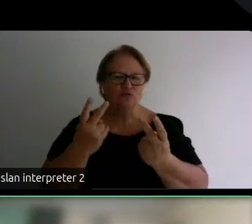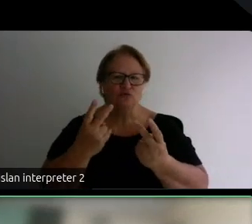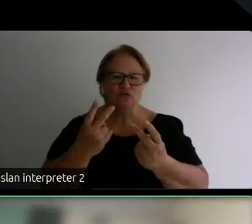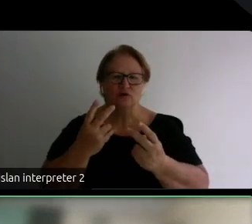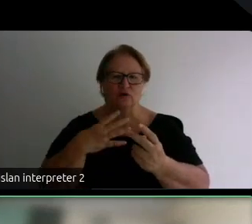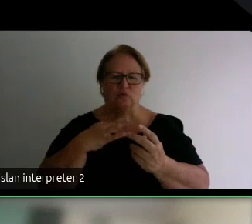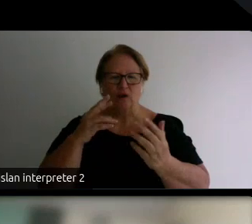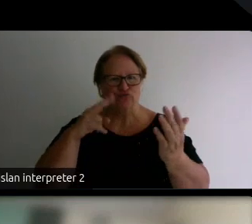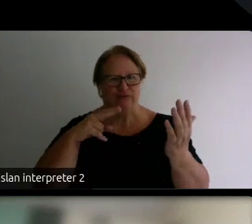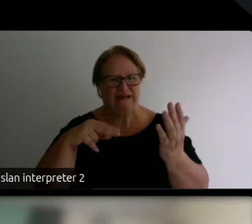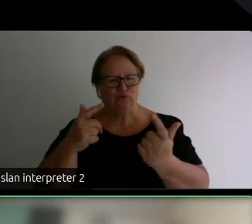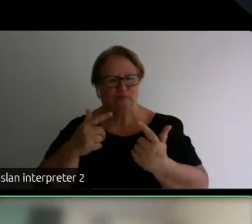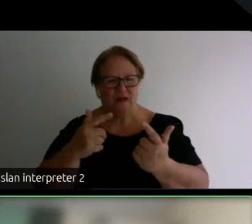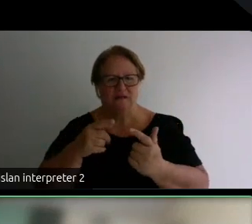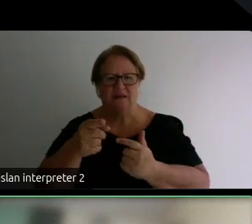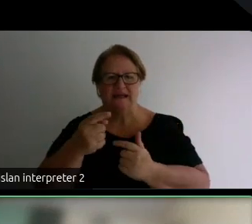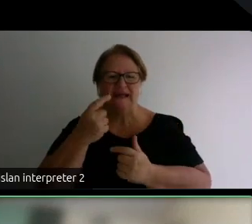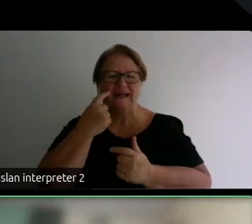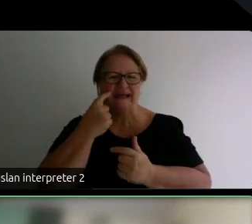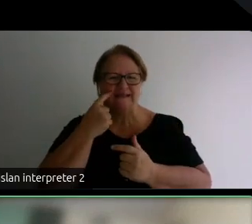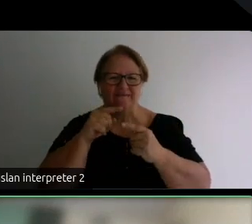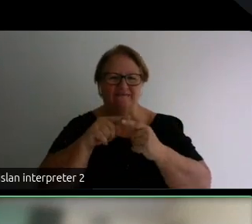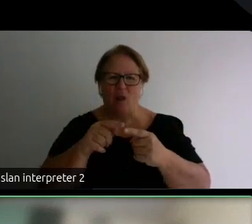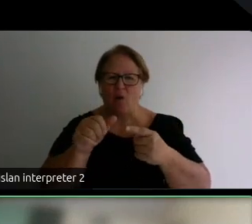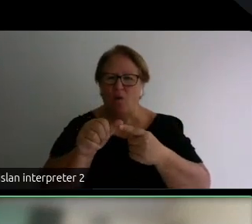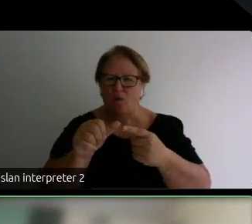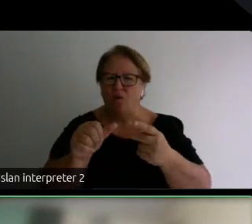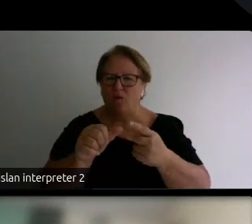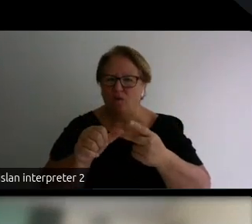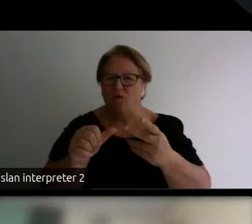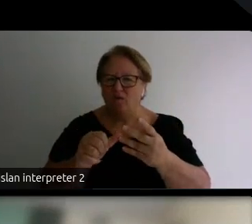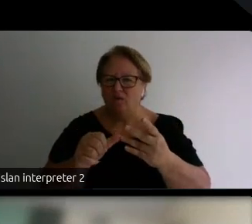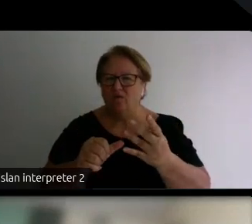And they're easy step-by-step maps for each of our processes.